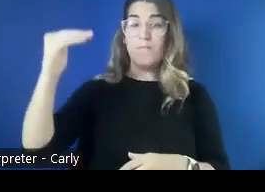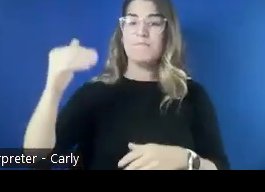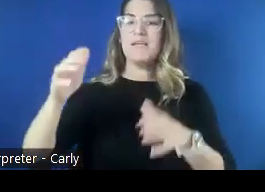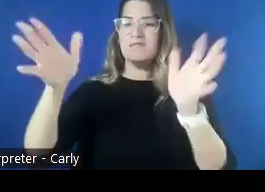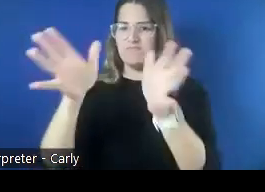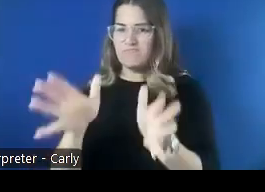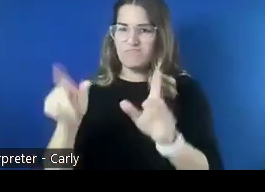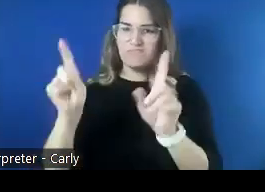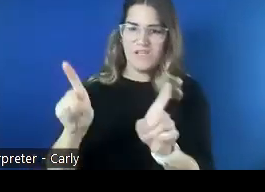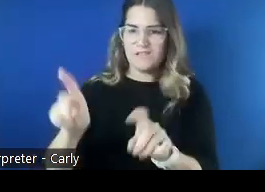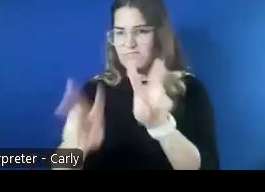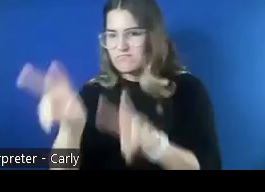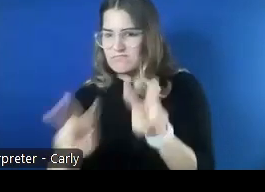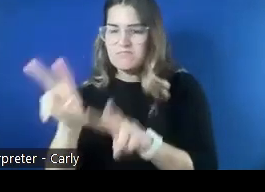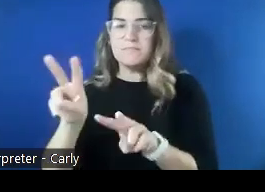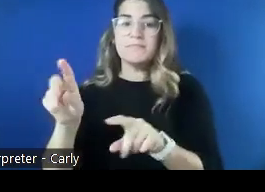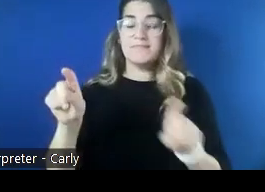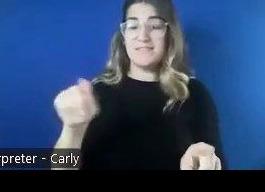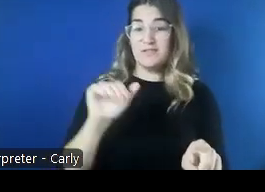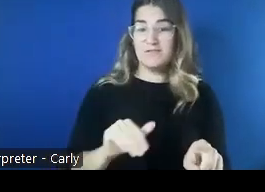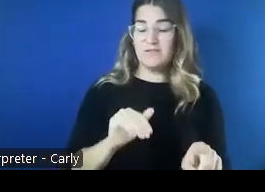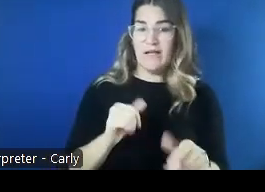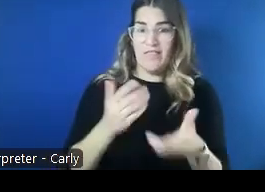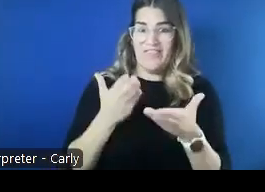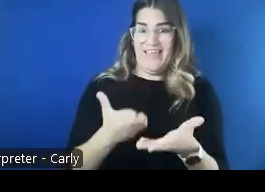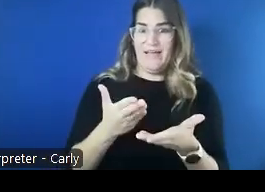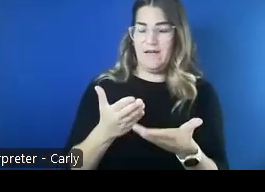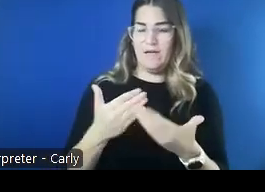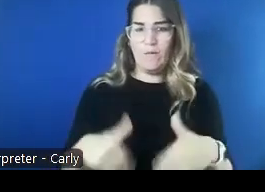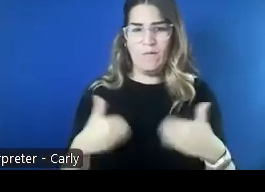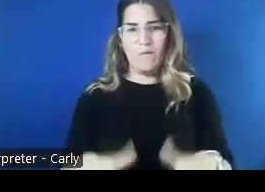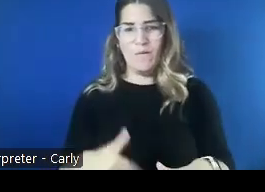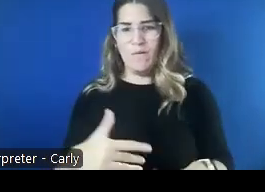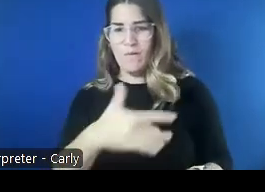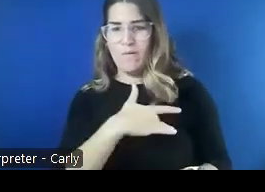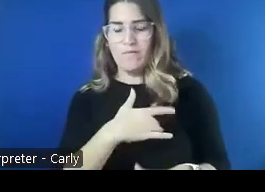the midst of that and it can be hard to hear those stories and that's why we really value reflective